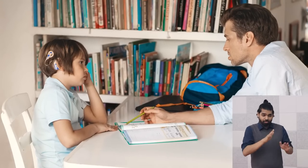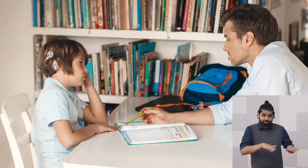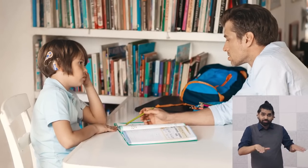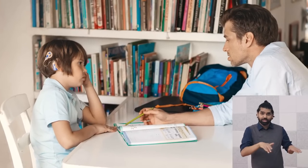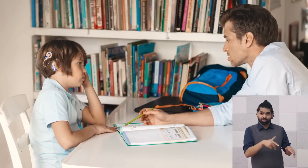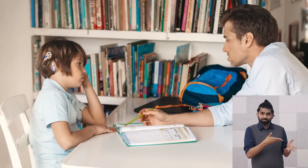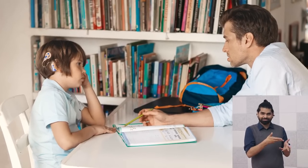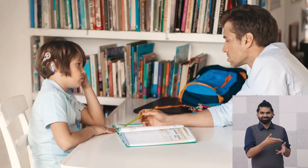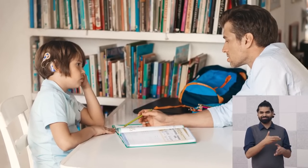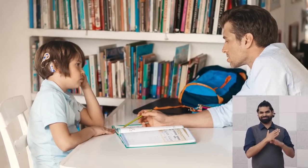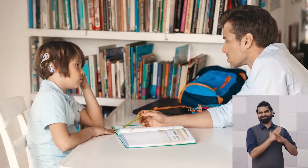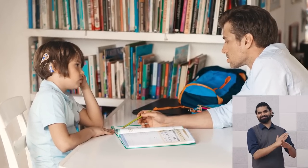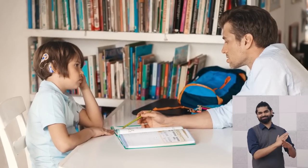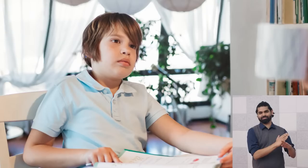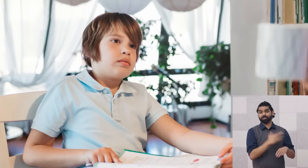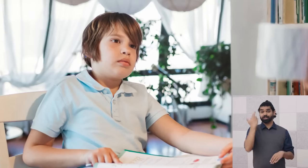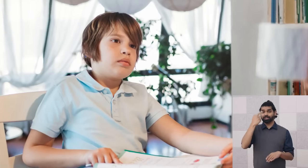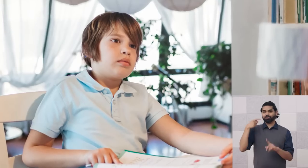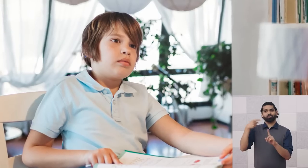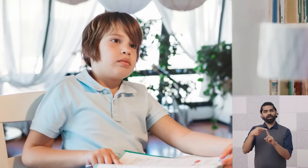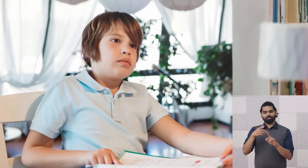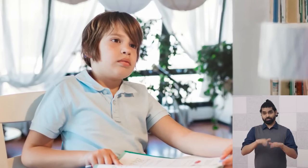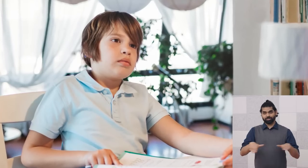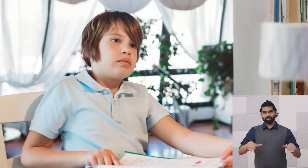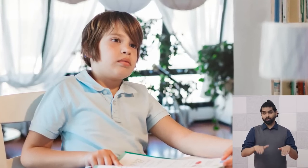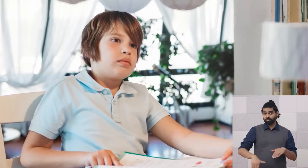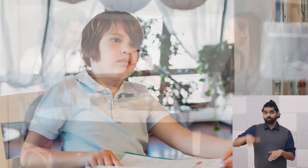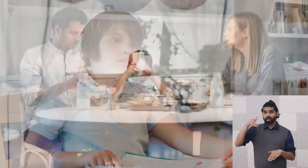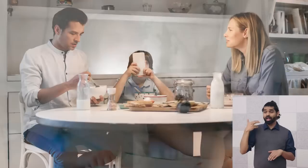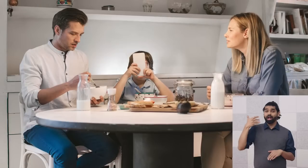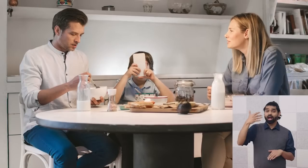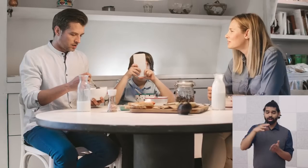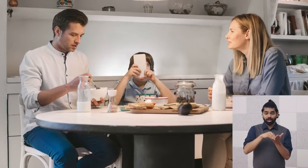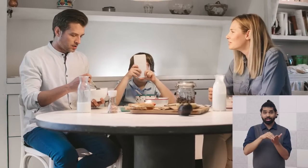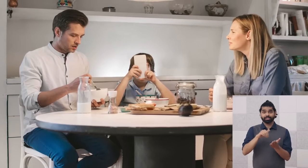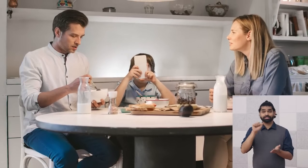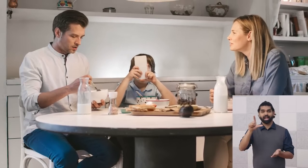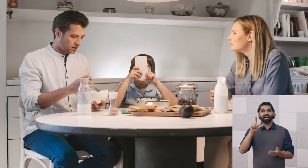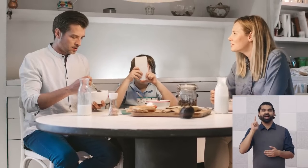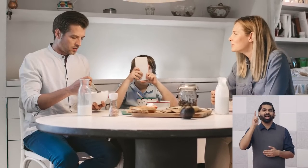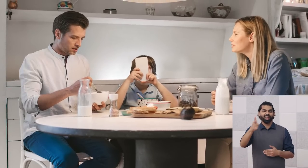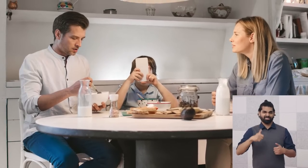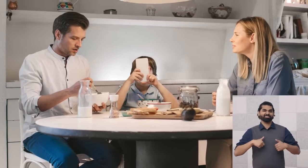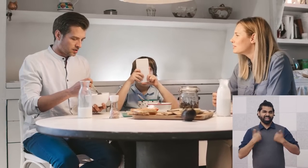children in sign language. Because of this, many Deaf people don’t learn ASL until later in life.